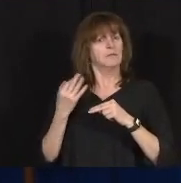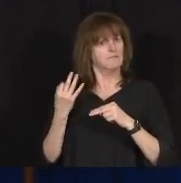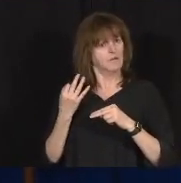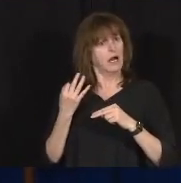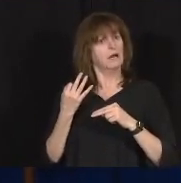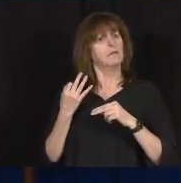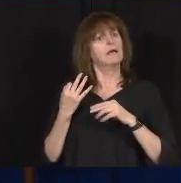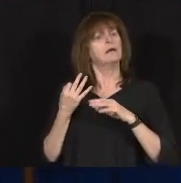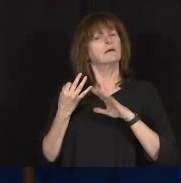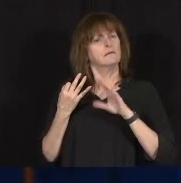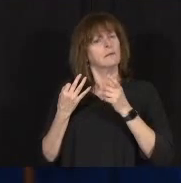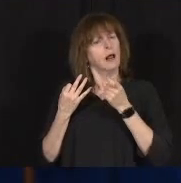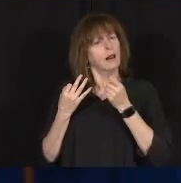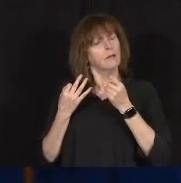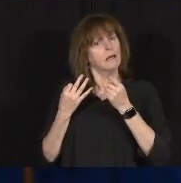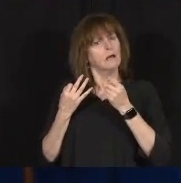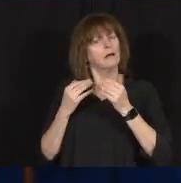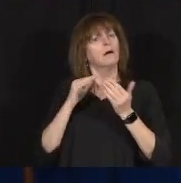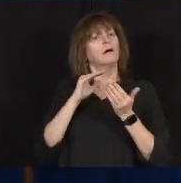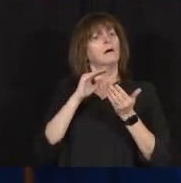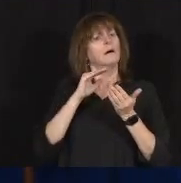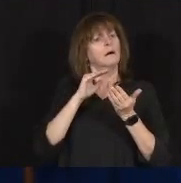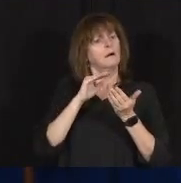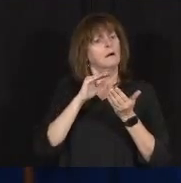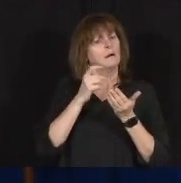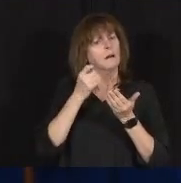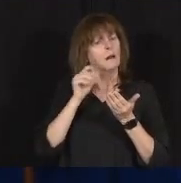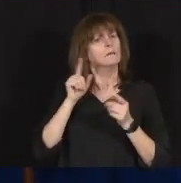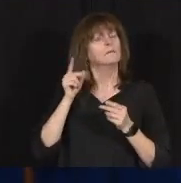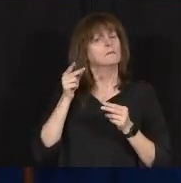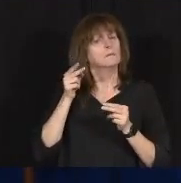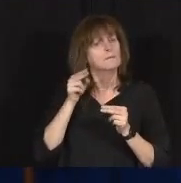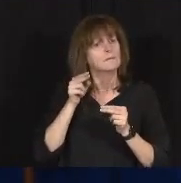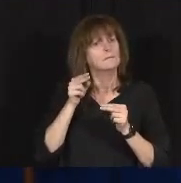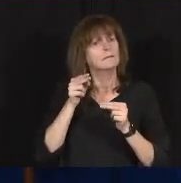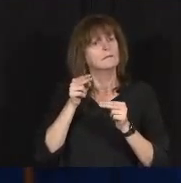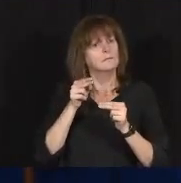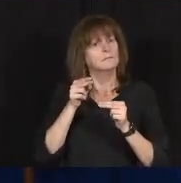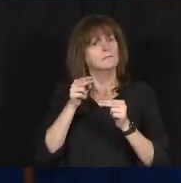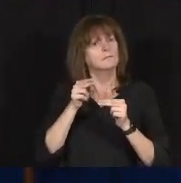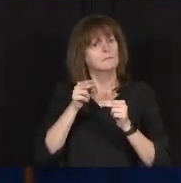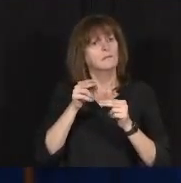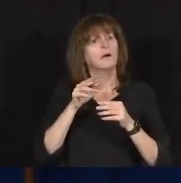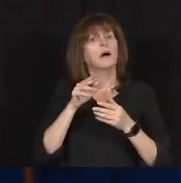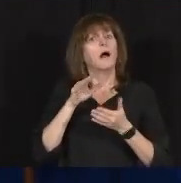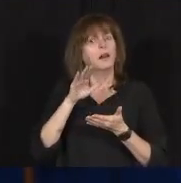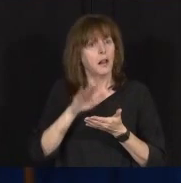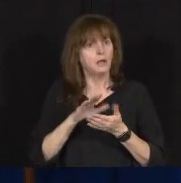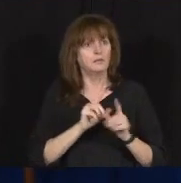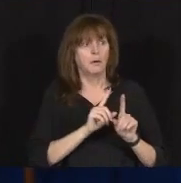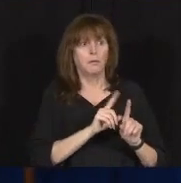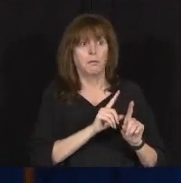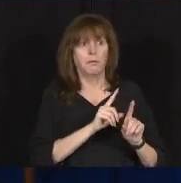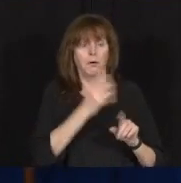hospitalizations. Are the measures taken to flatten the curve working? Or are we just measuring less o r testing less?